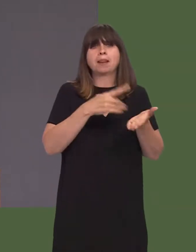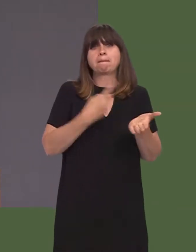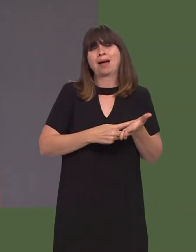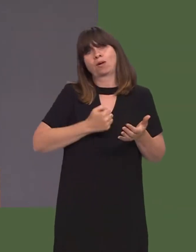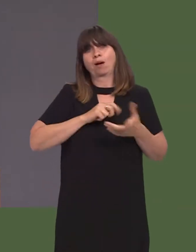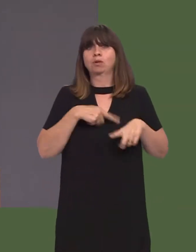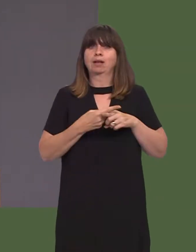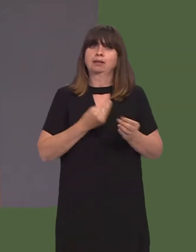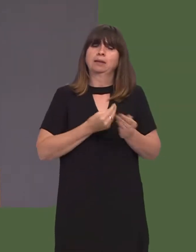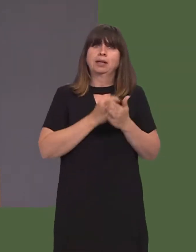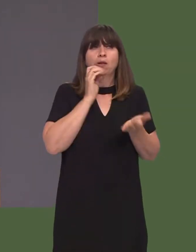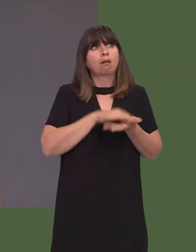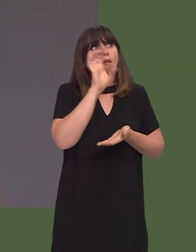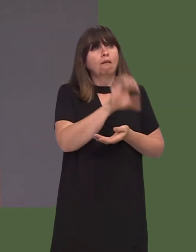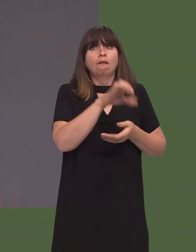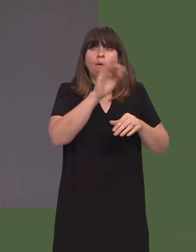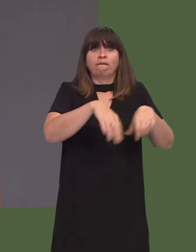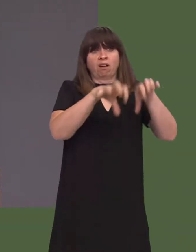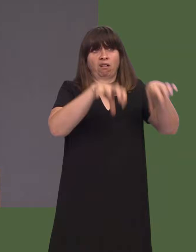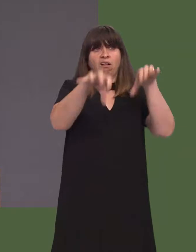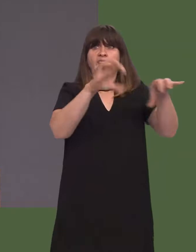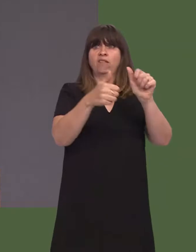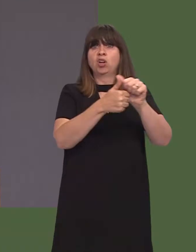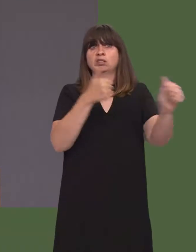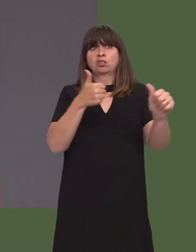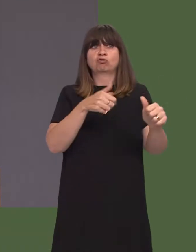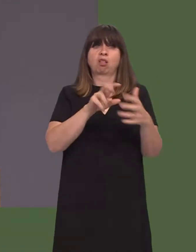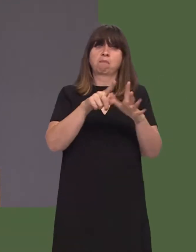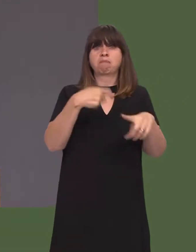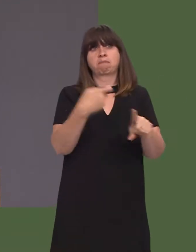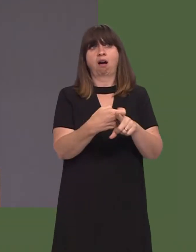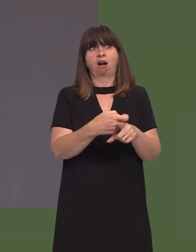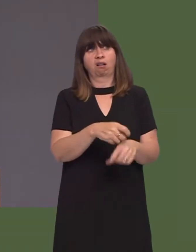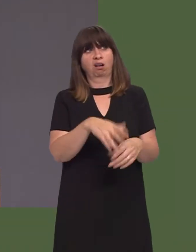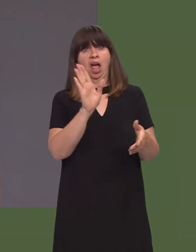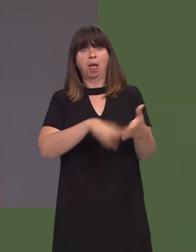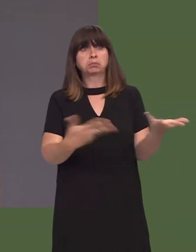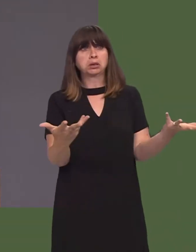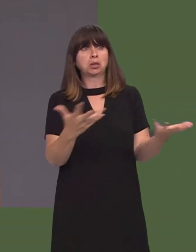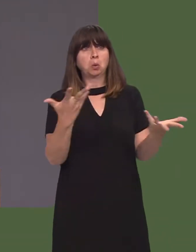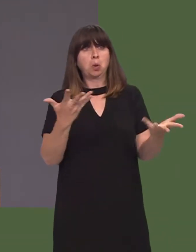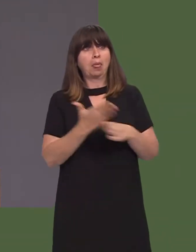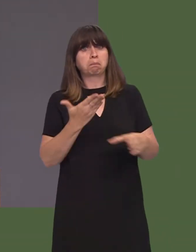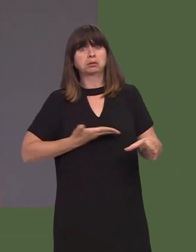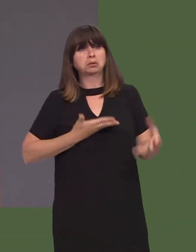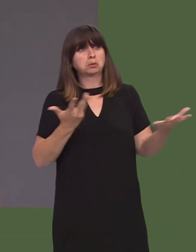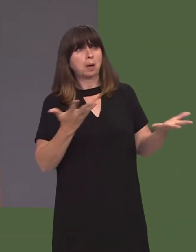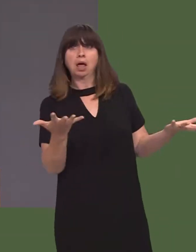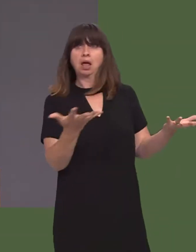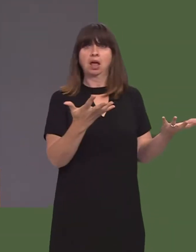million worth of taxpayersí money on an empty industrial park. Is this not an indictment